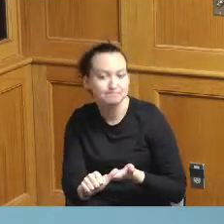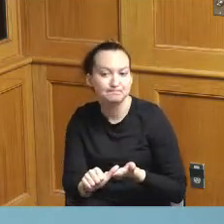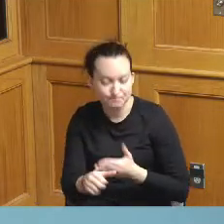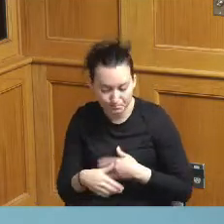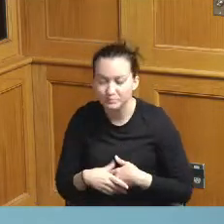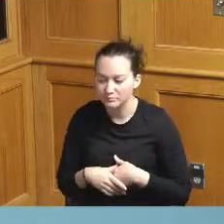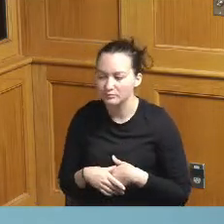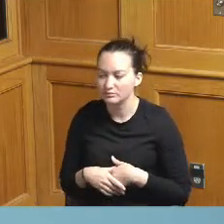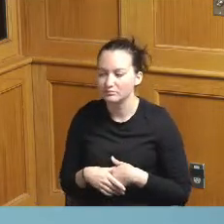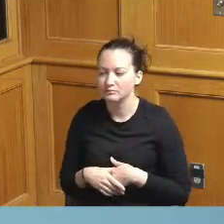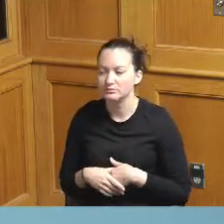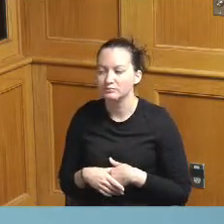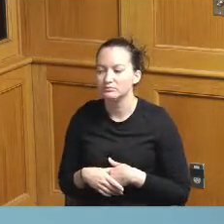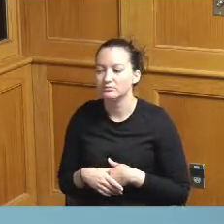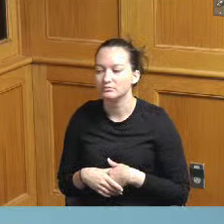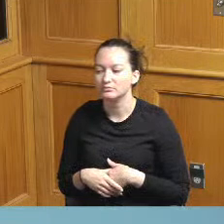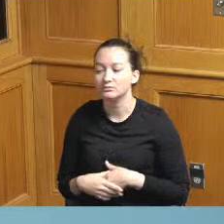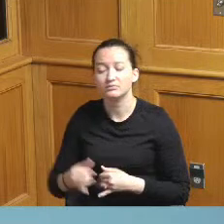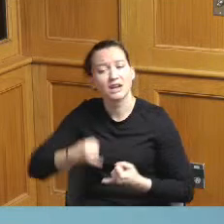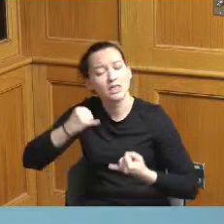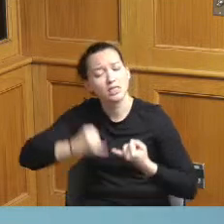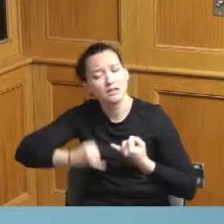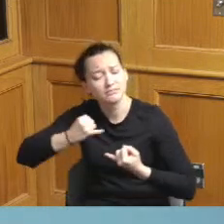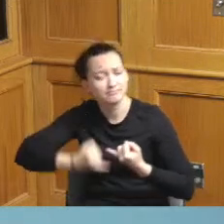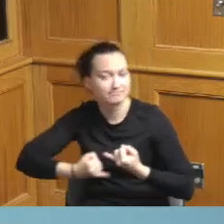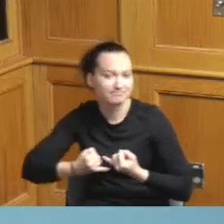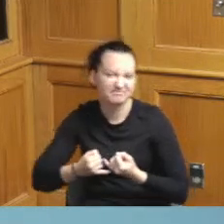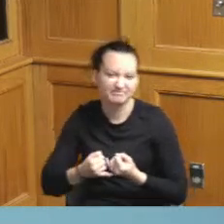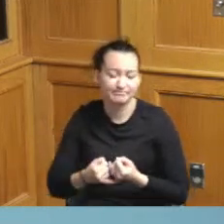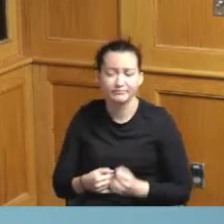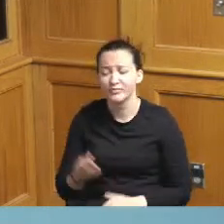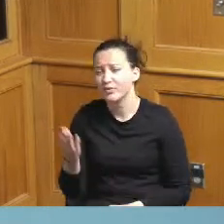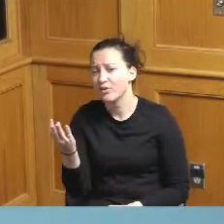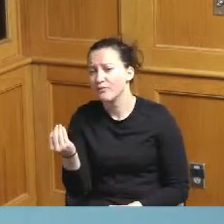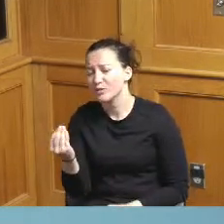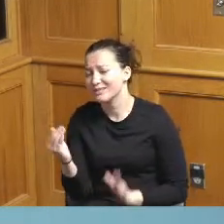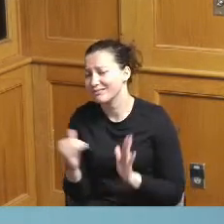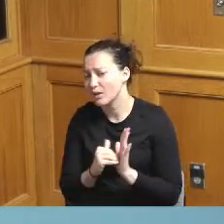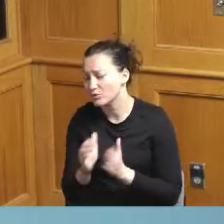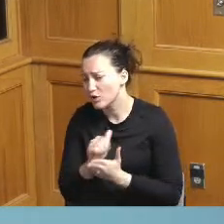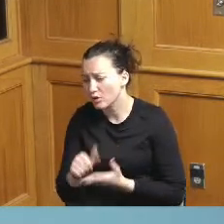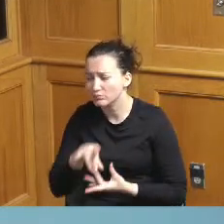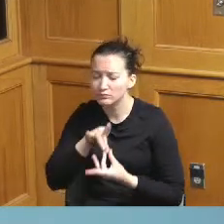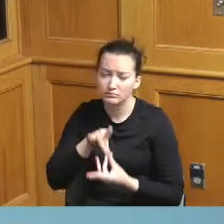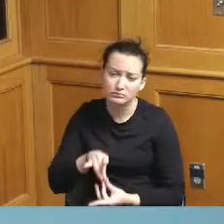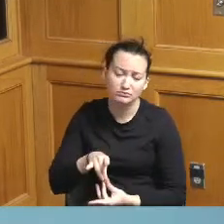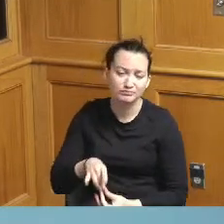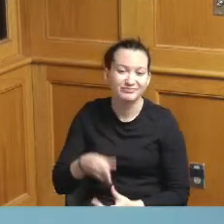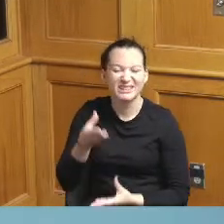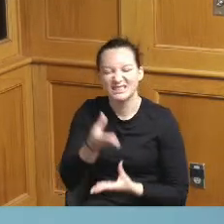with that furniture and then finally just some fourteen thousand dollars related to supplies and